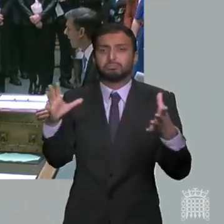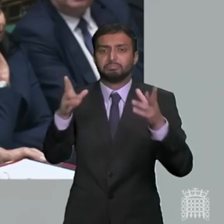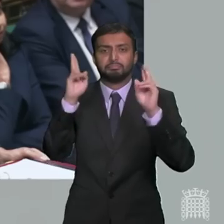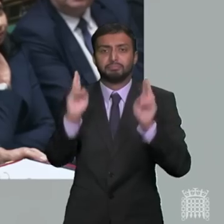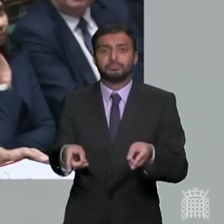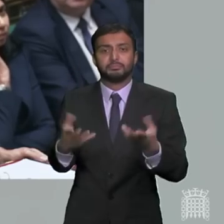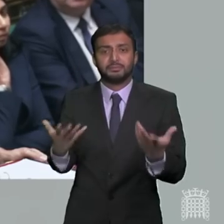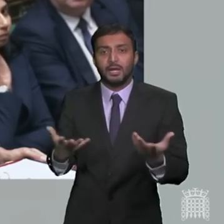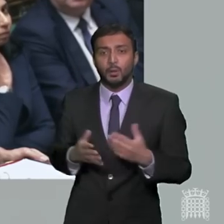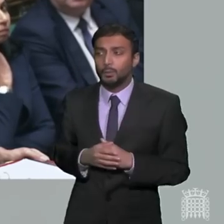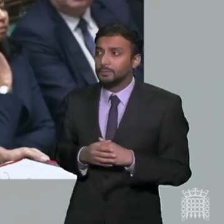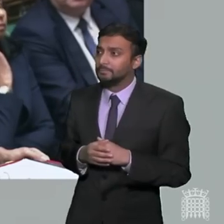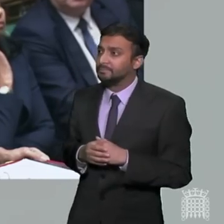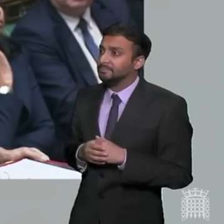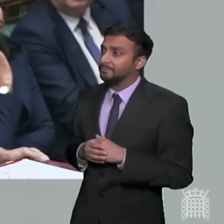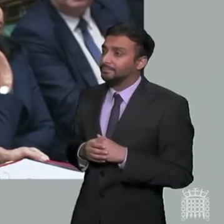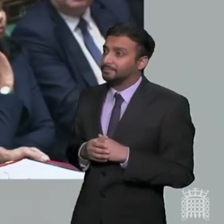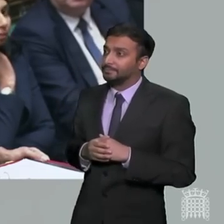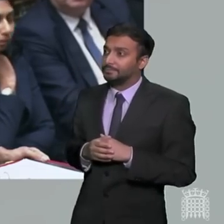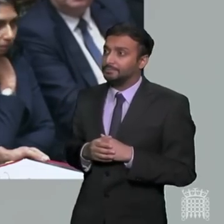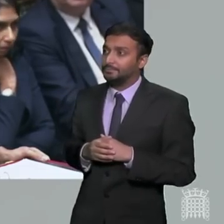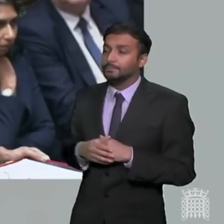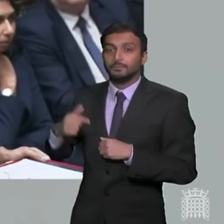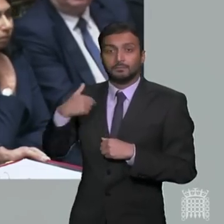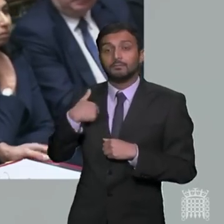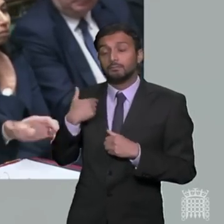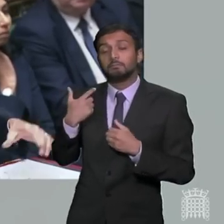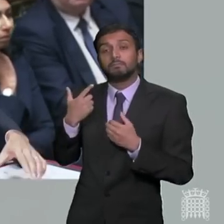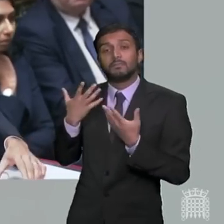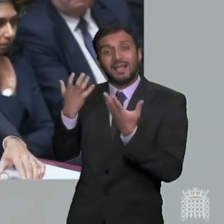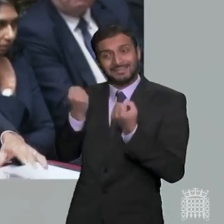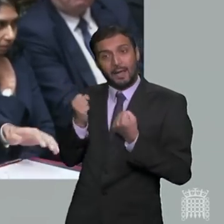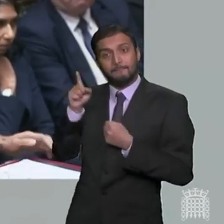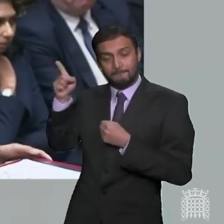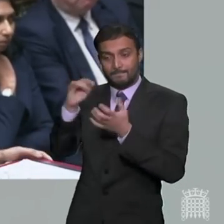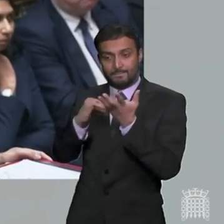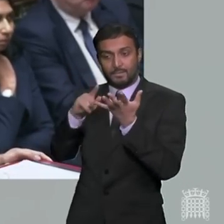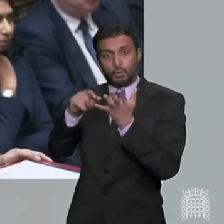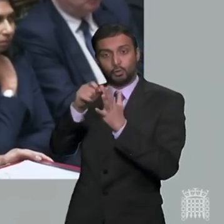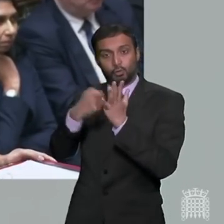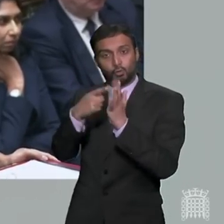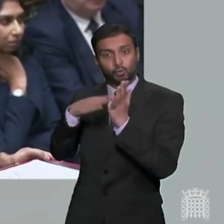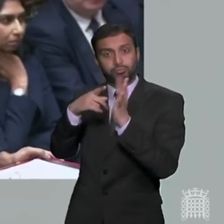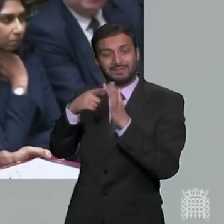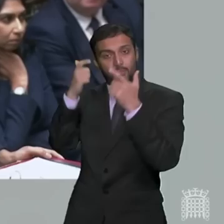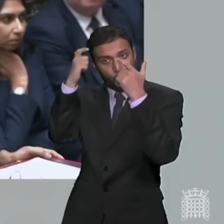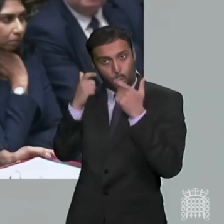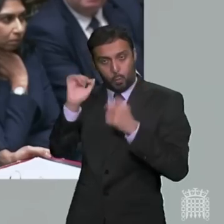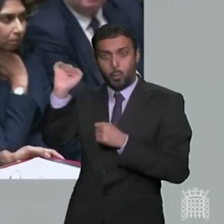clear and definitive ruling of the Supreme Court of the United Kingdom and that I am